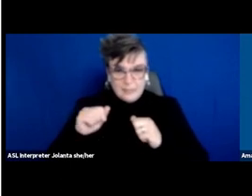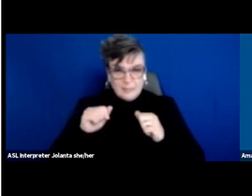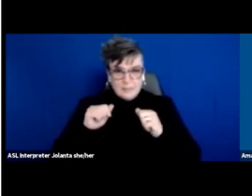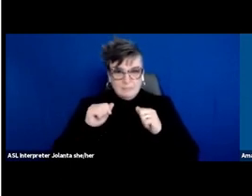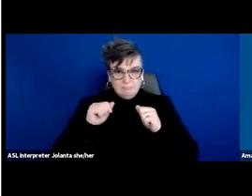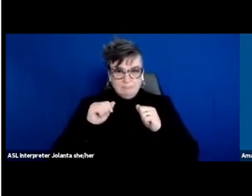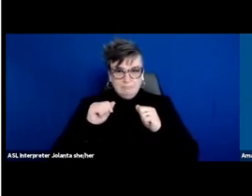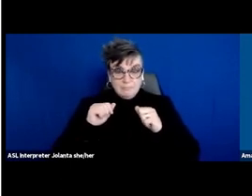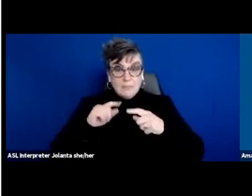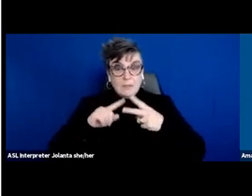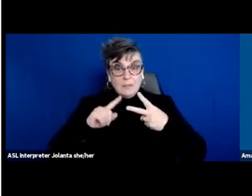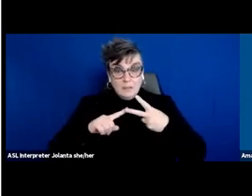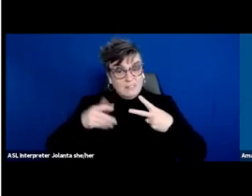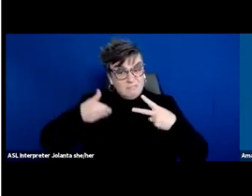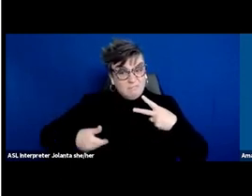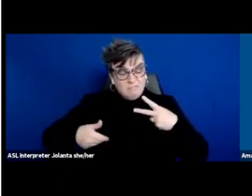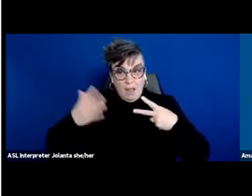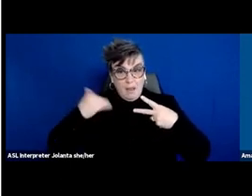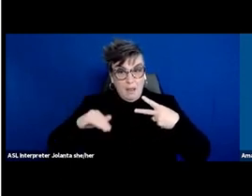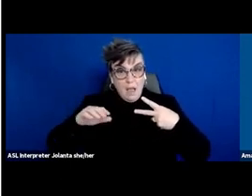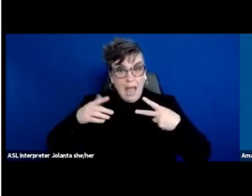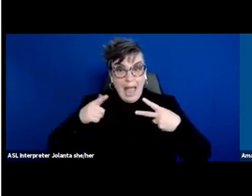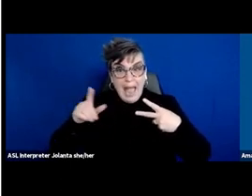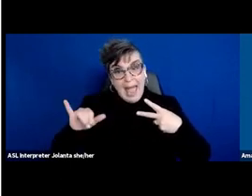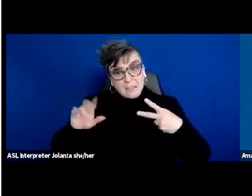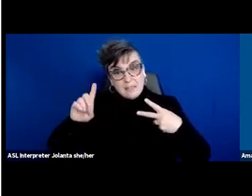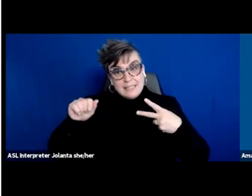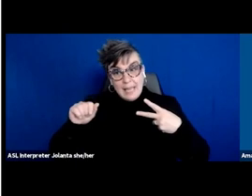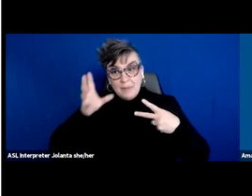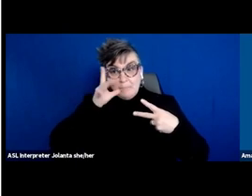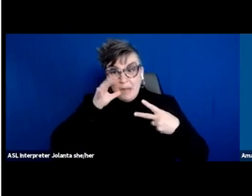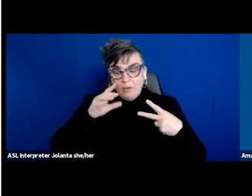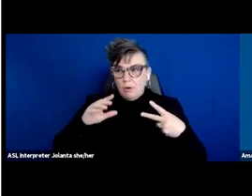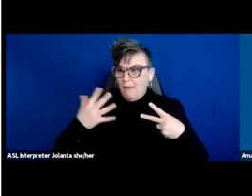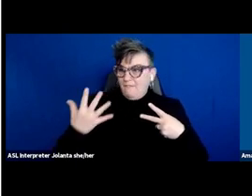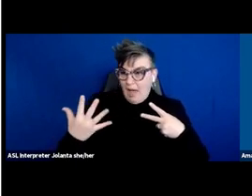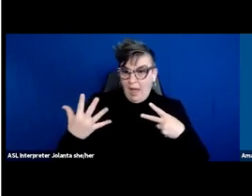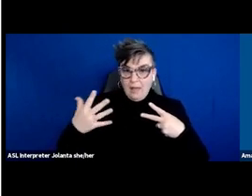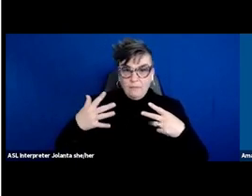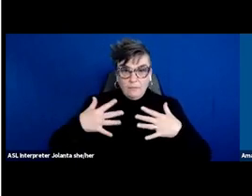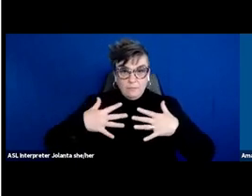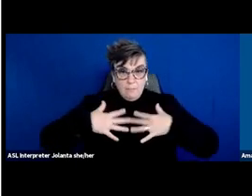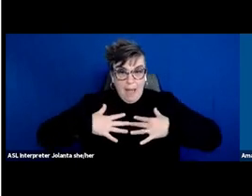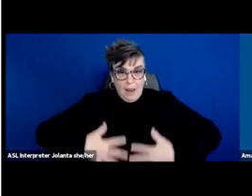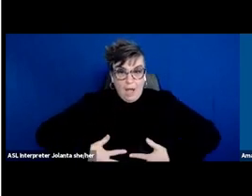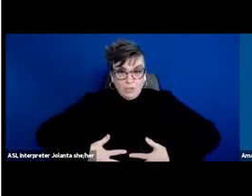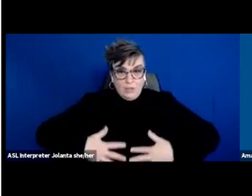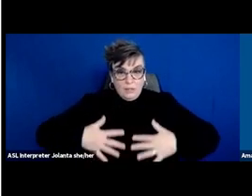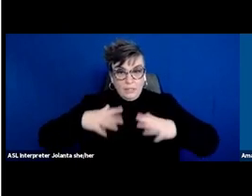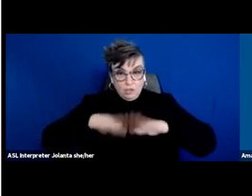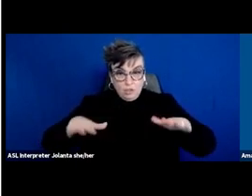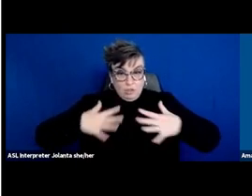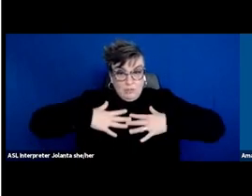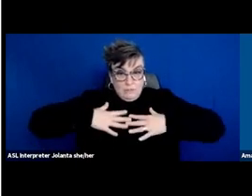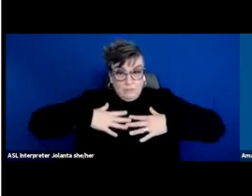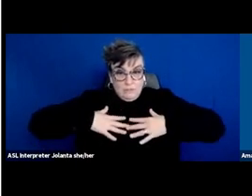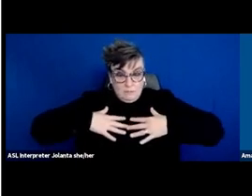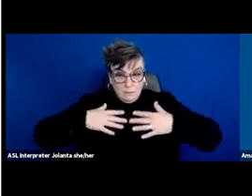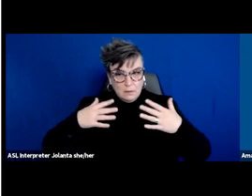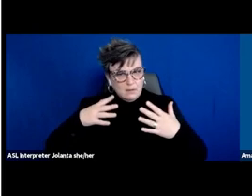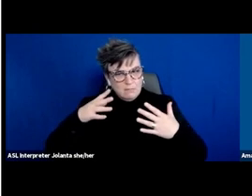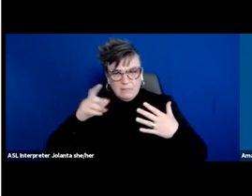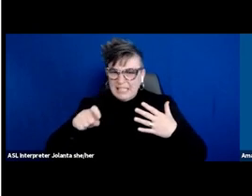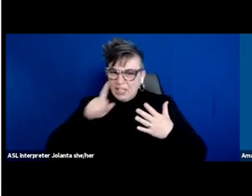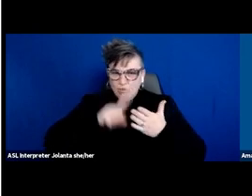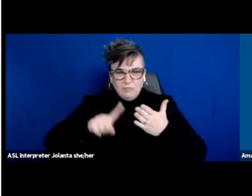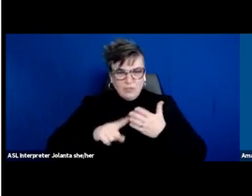I am as a disabled mother of five biologically mine children." Ann Craig says, "I was surprised